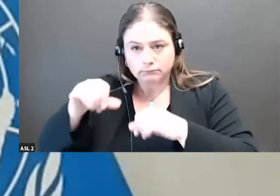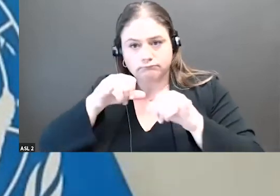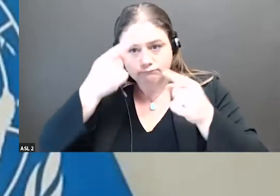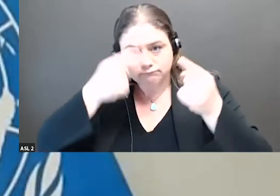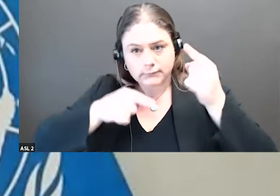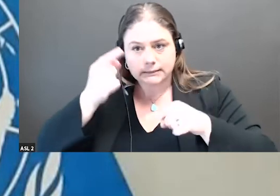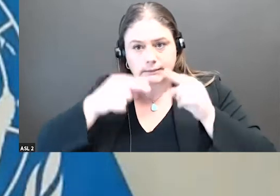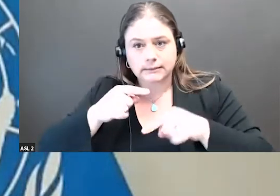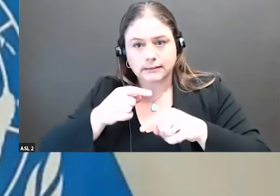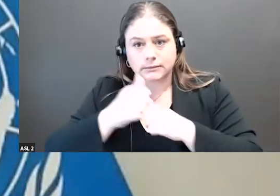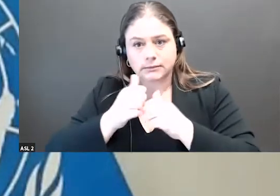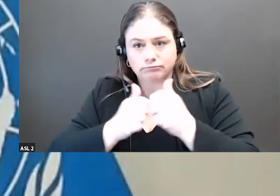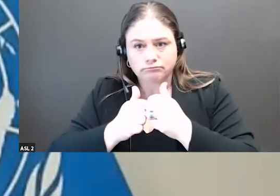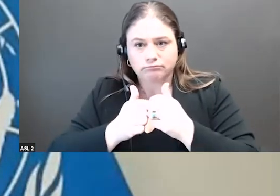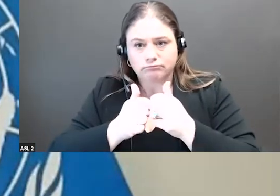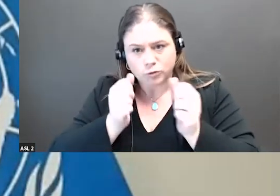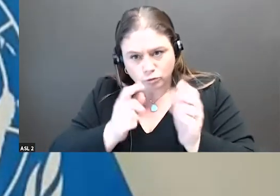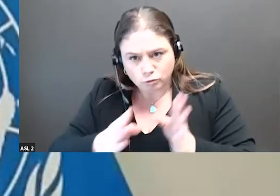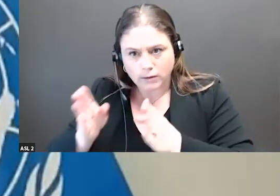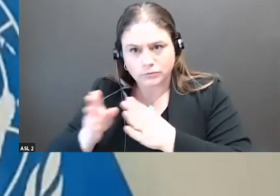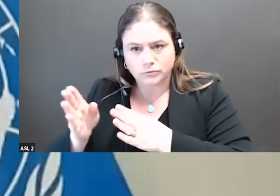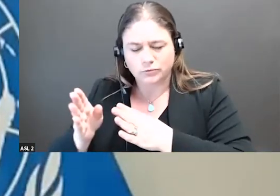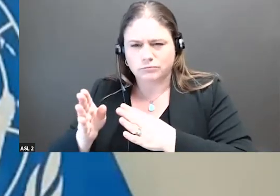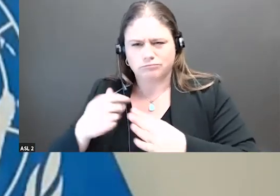I know sometimes this is controversial because the question people say, well,